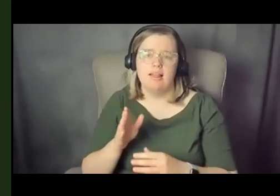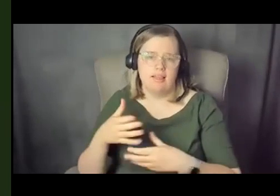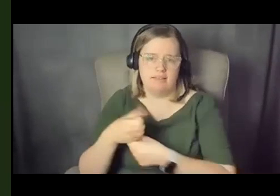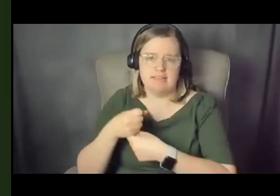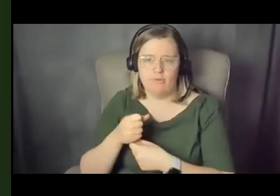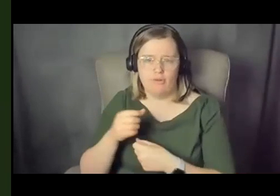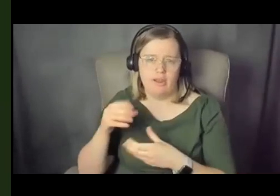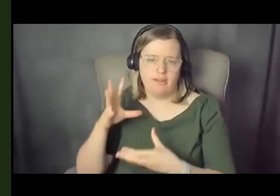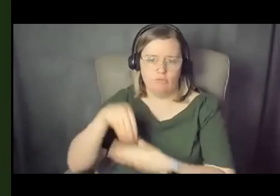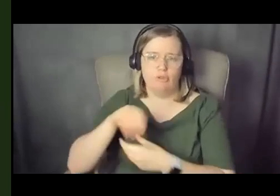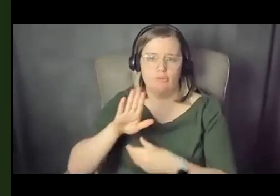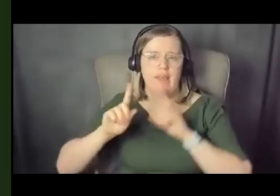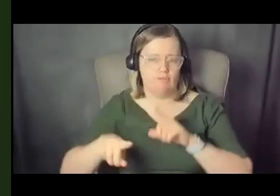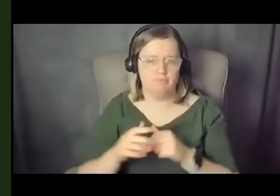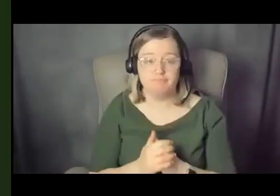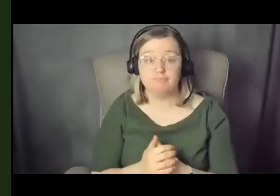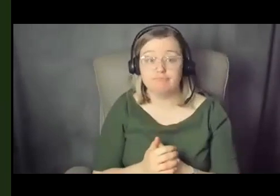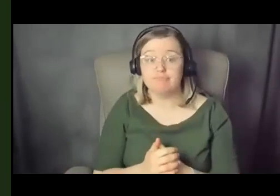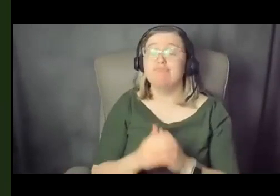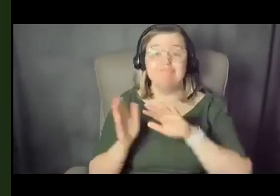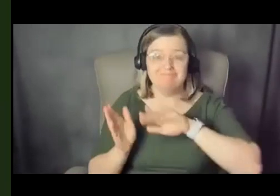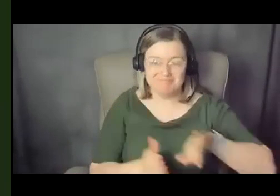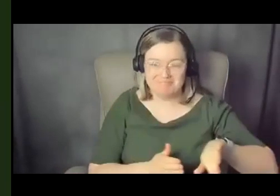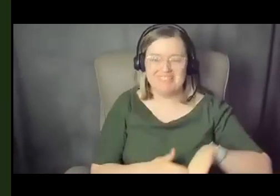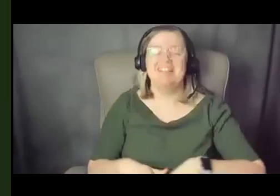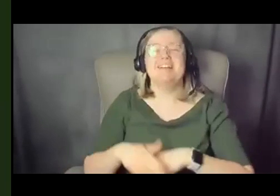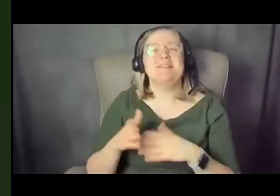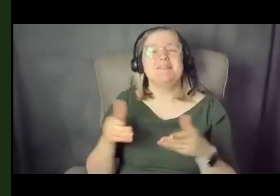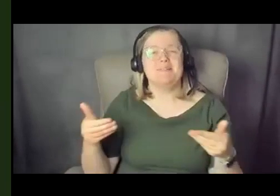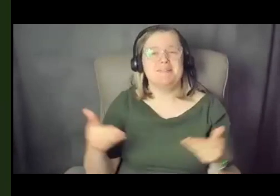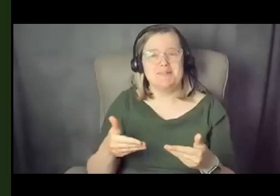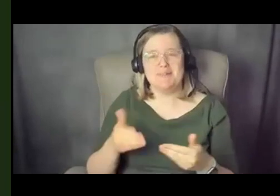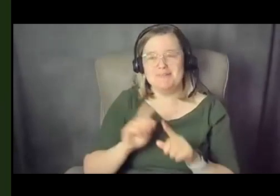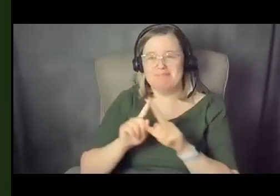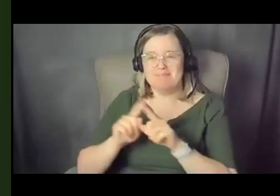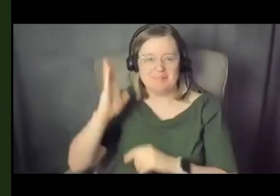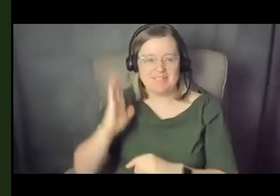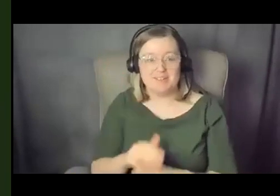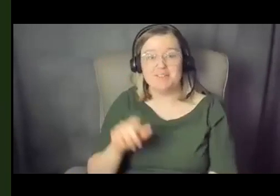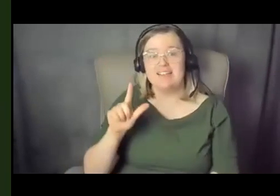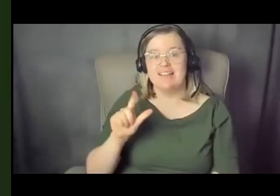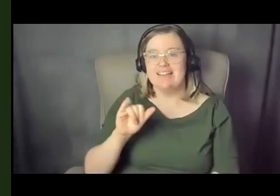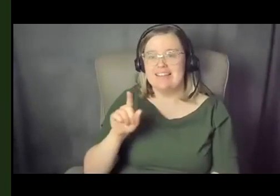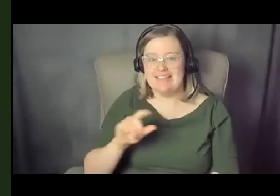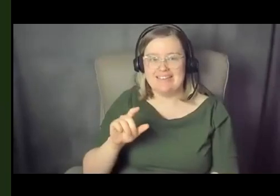introduce today's presenters. Liz Matson, the project manager from King County, Ron Bard,